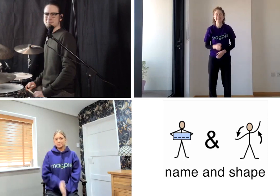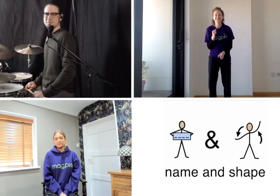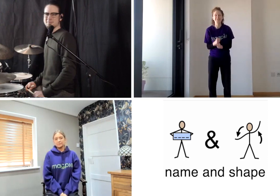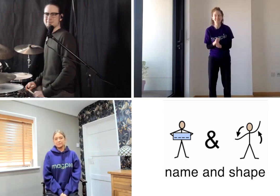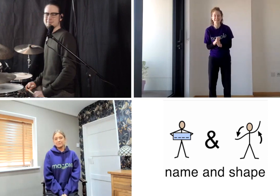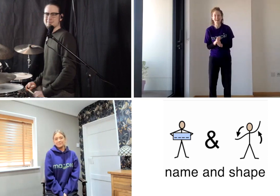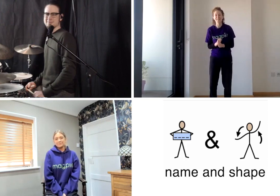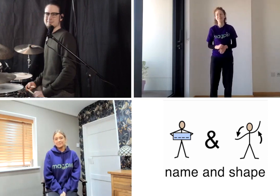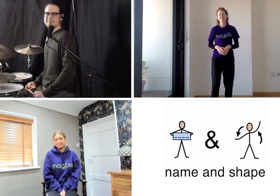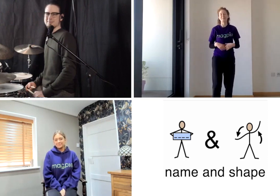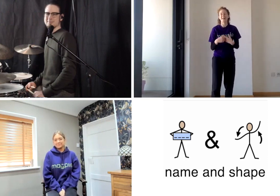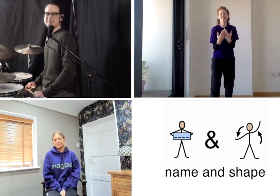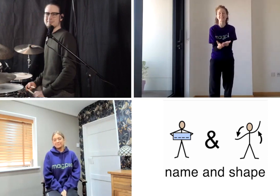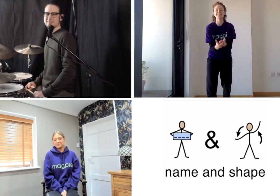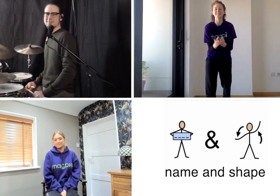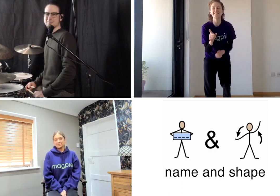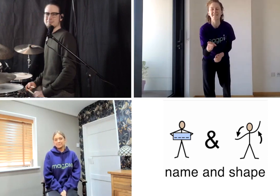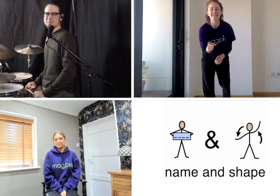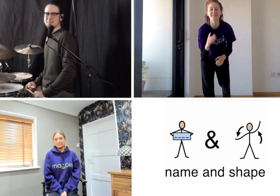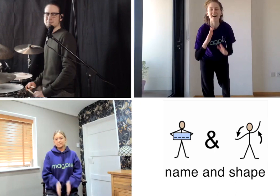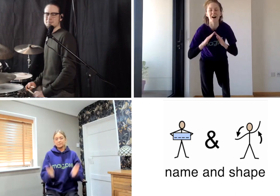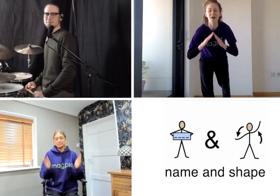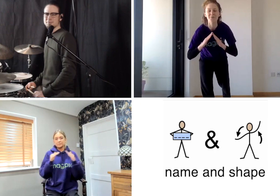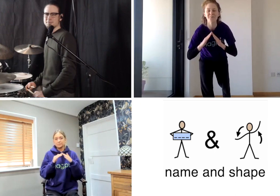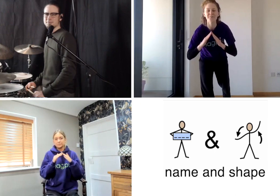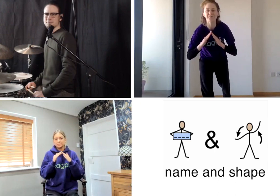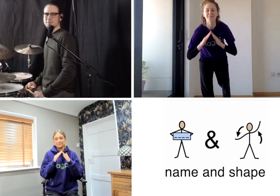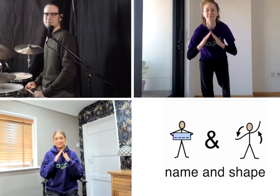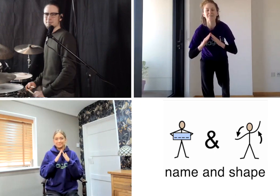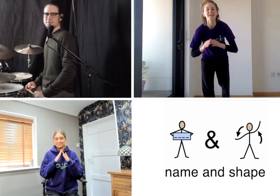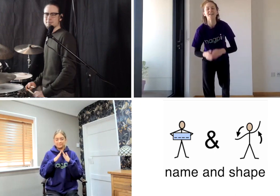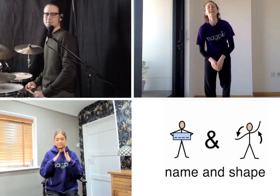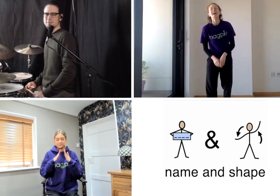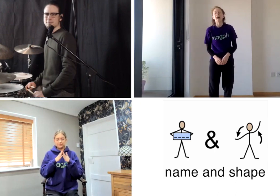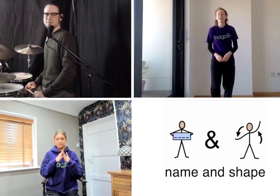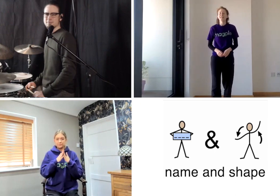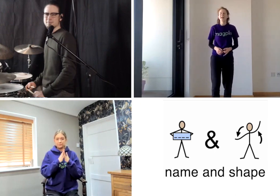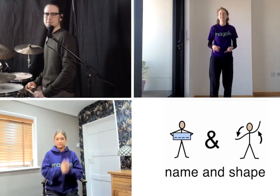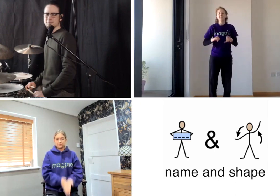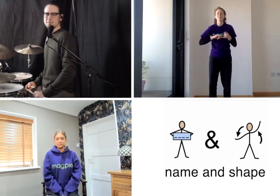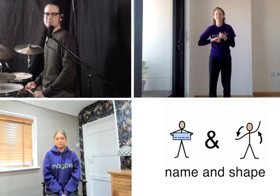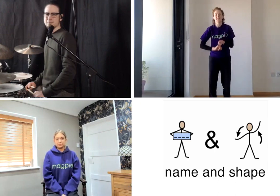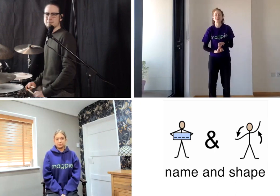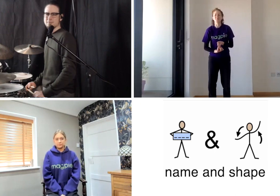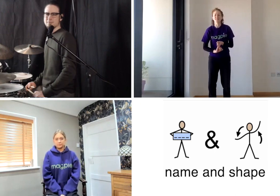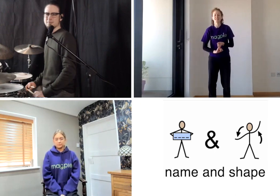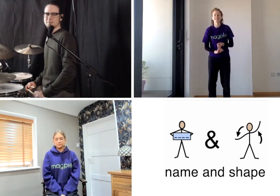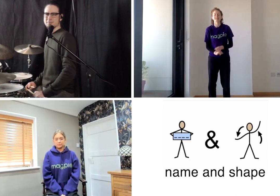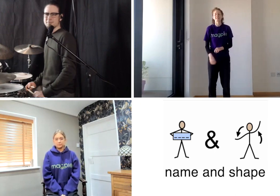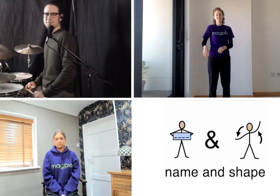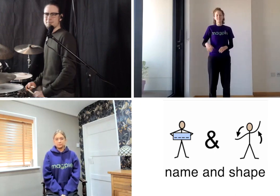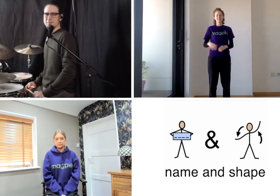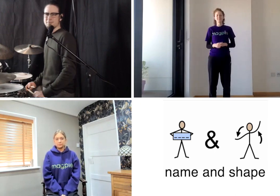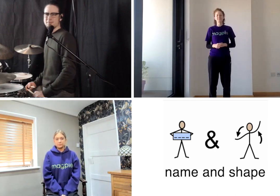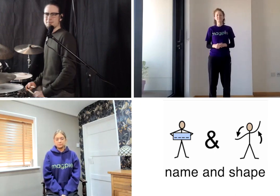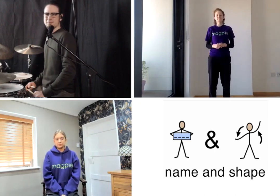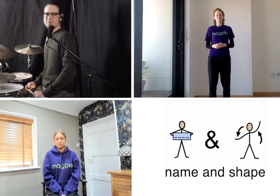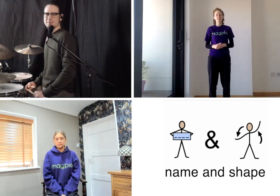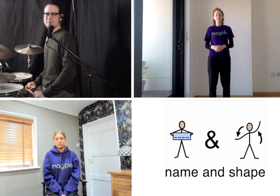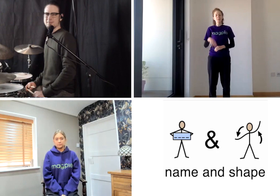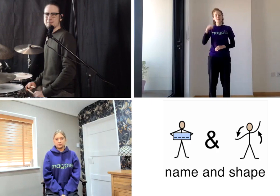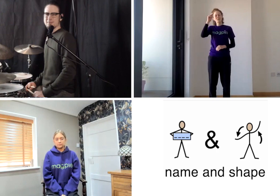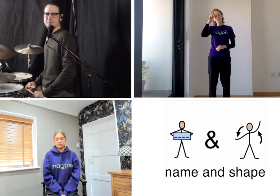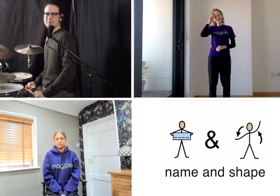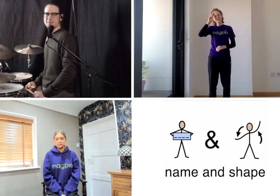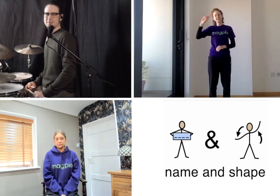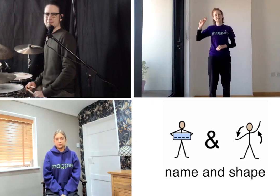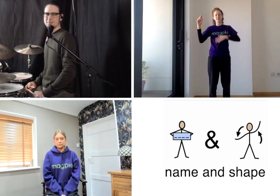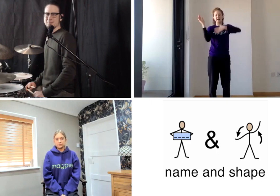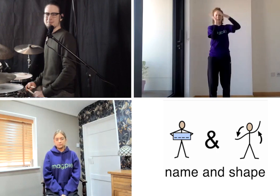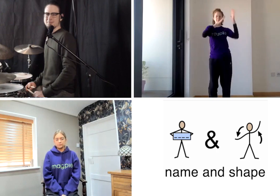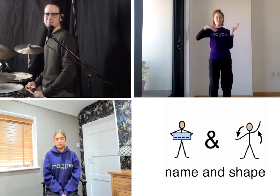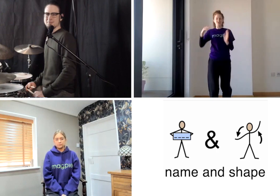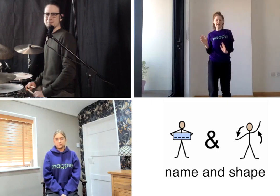georgia will pass on to you at home and then it will be simon's turn when i do my name and shape